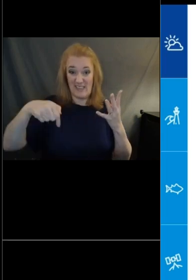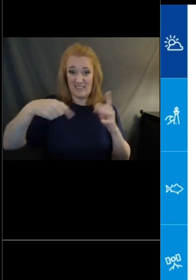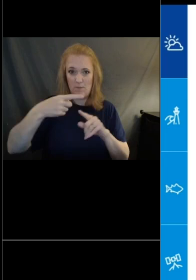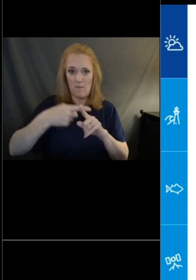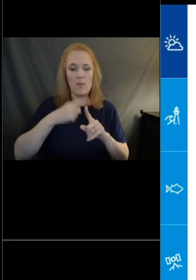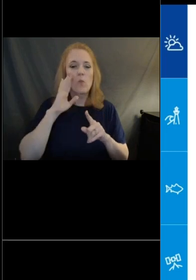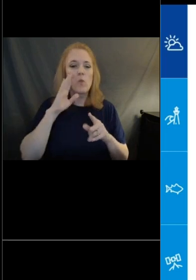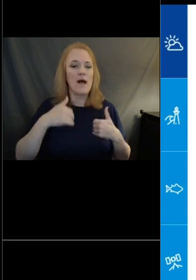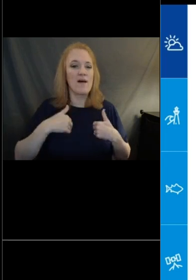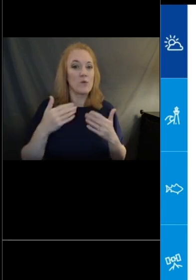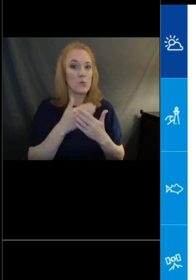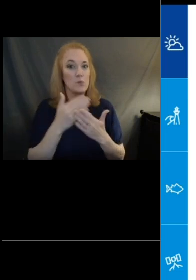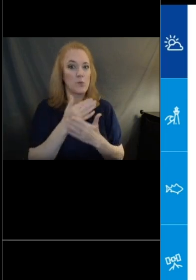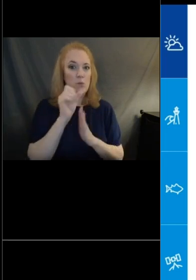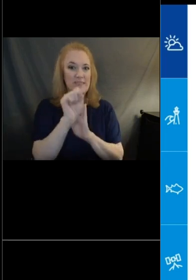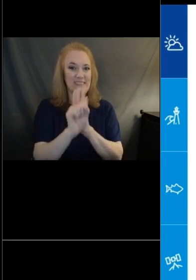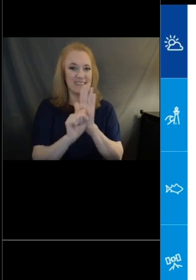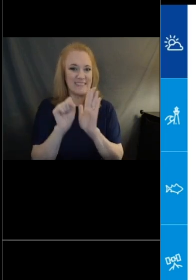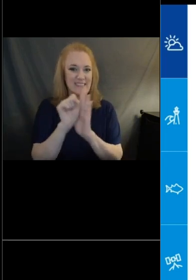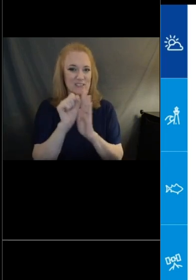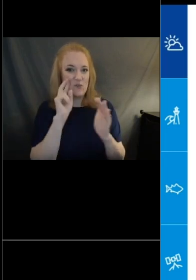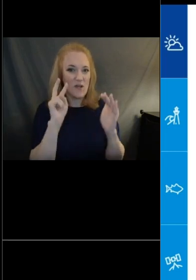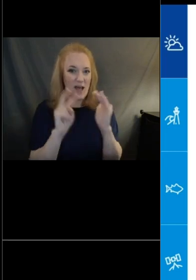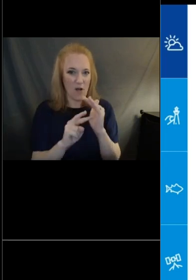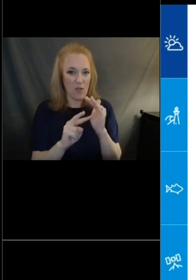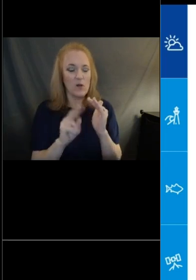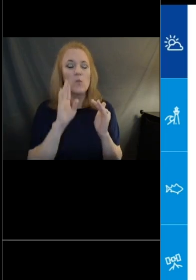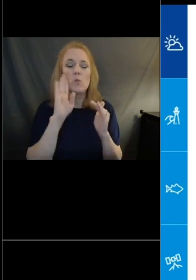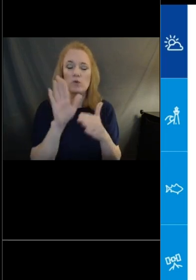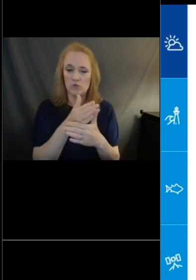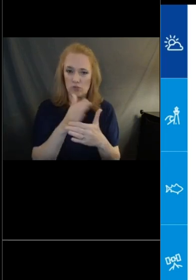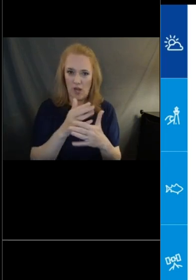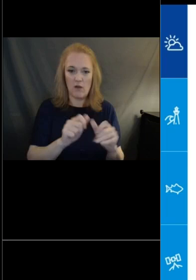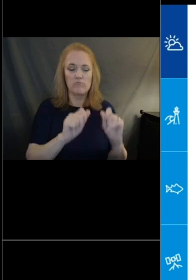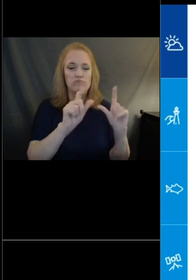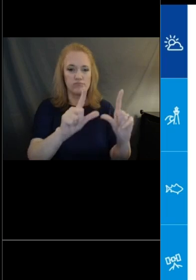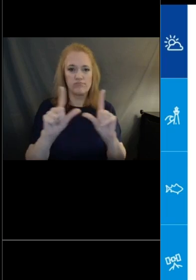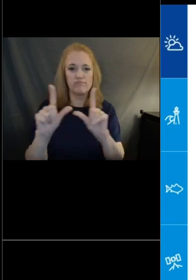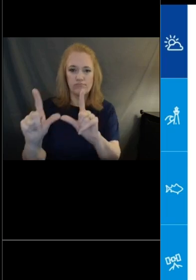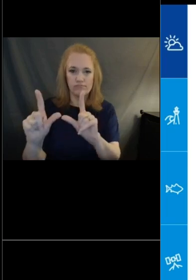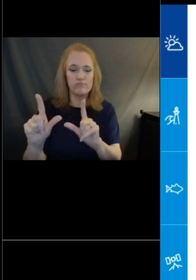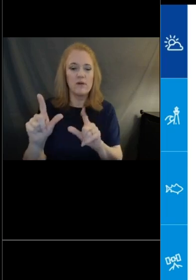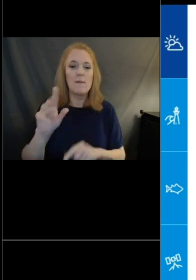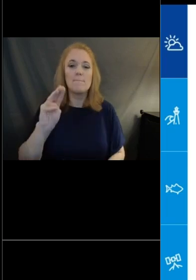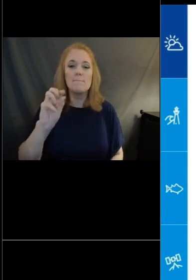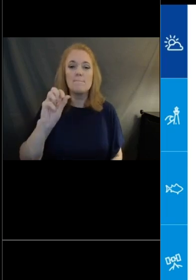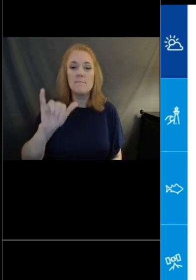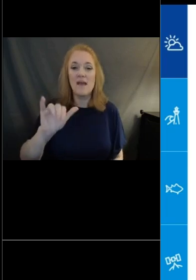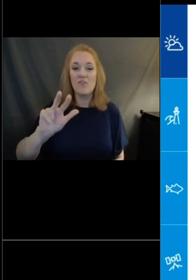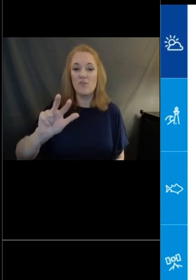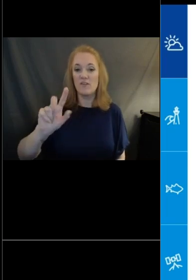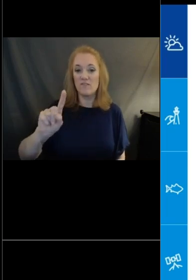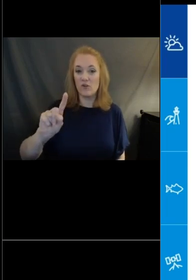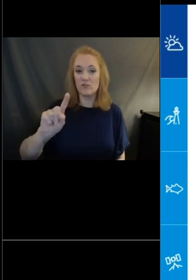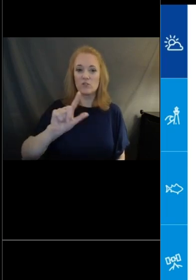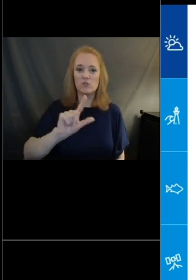outlook release as well as a monthly outlook release. Then on the last day, May 31, 2024, we'll